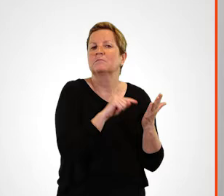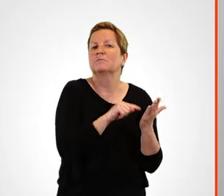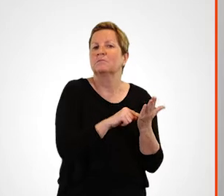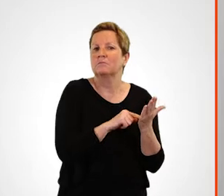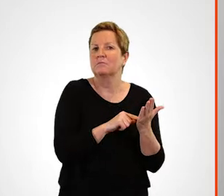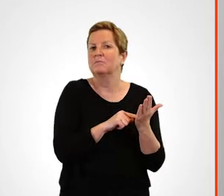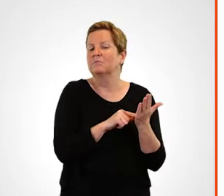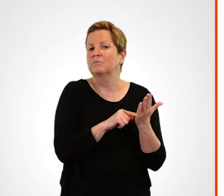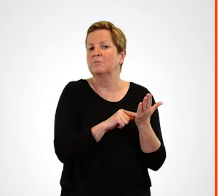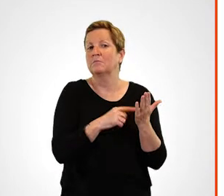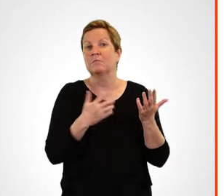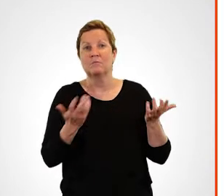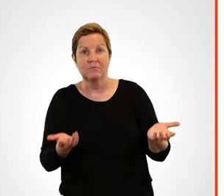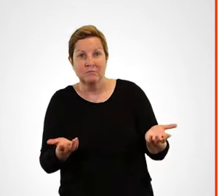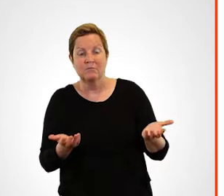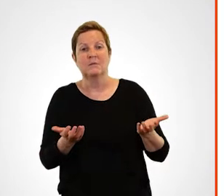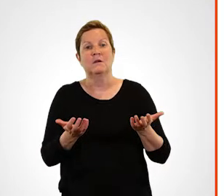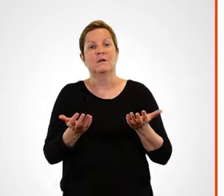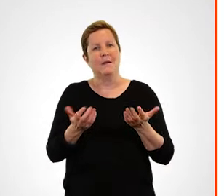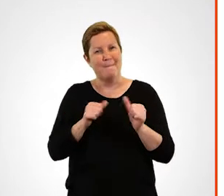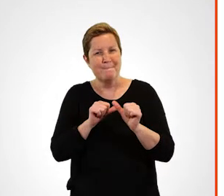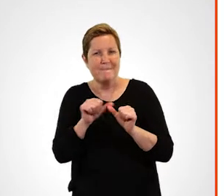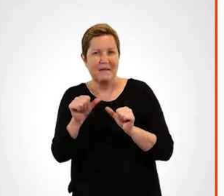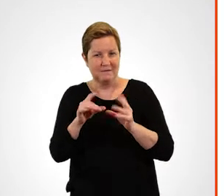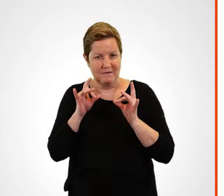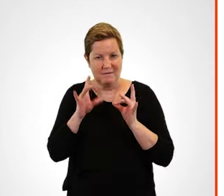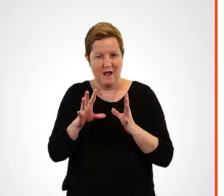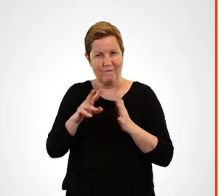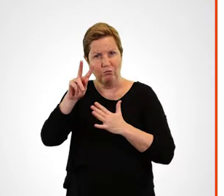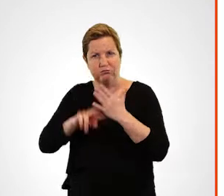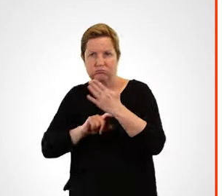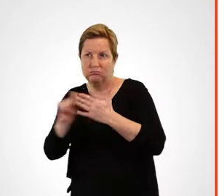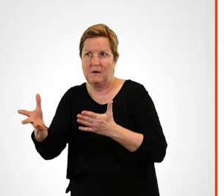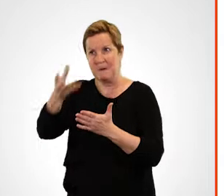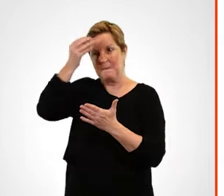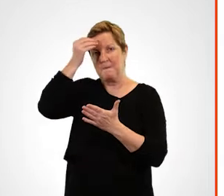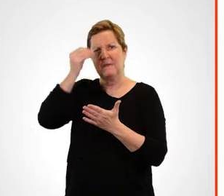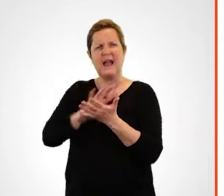What's the best way to start toward literacy? Well, what we call shared reading,